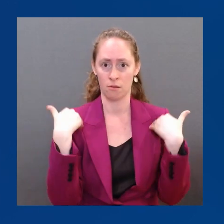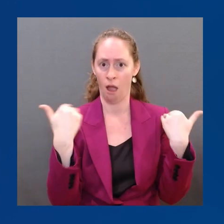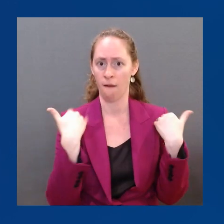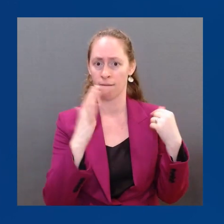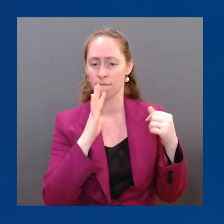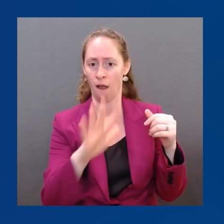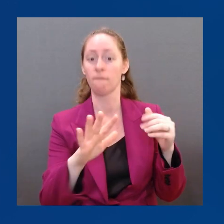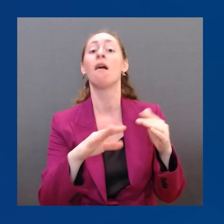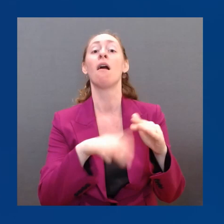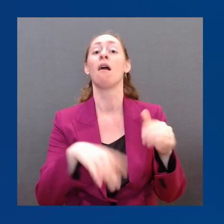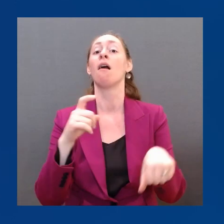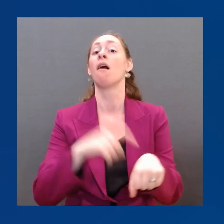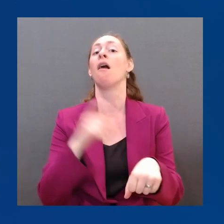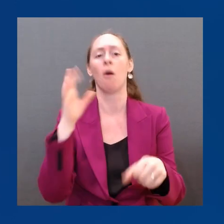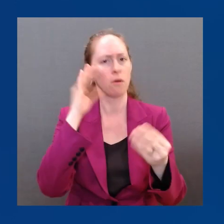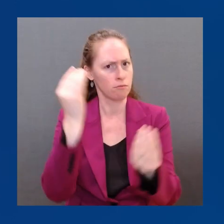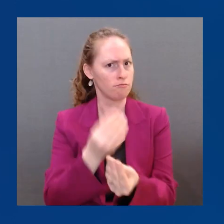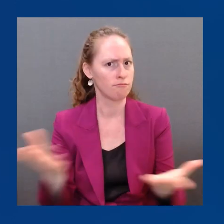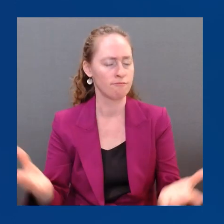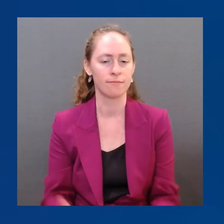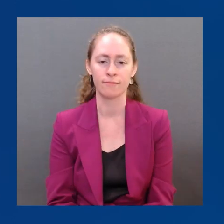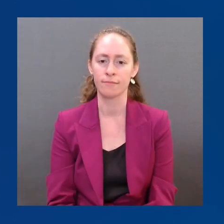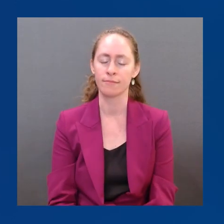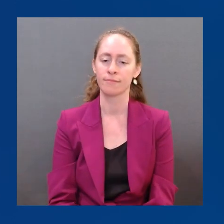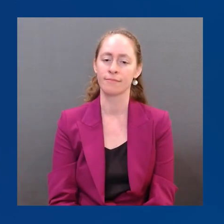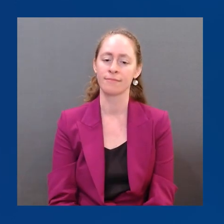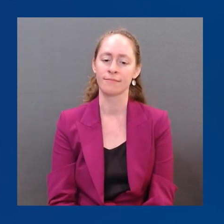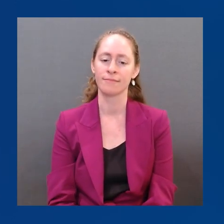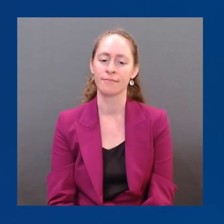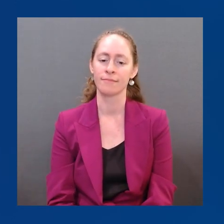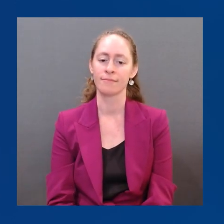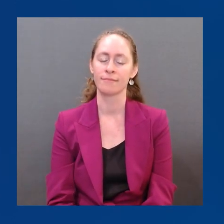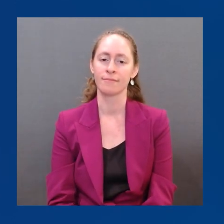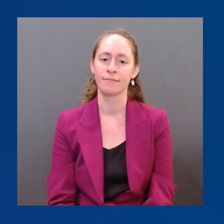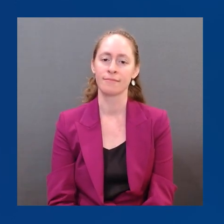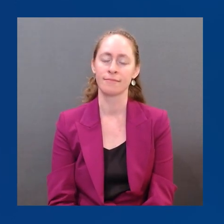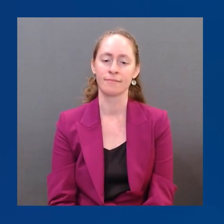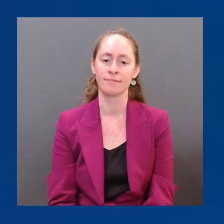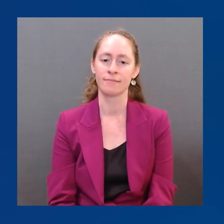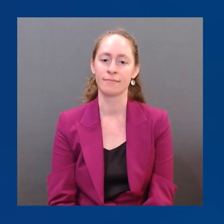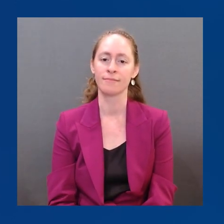as quickly as possible for kids under five. All right. On the question of bivalent vaccines,